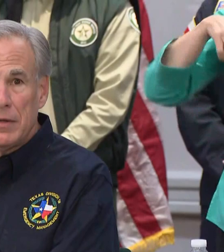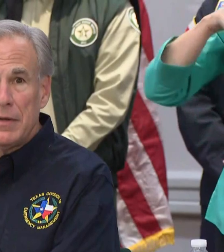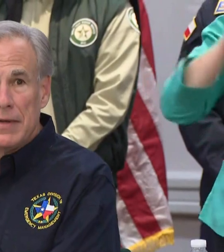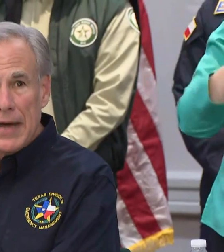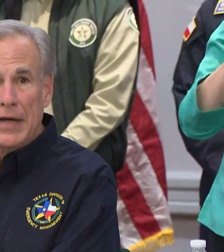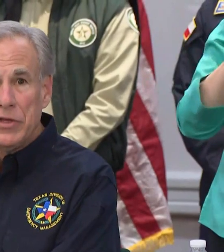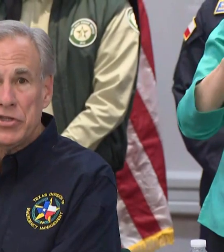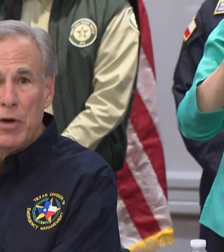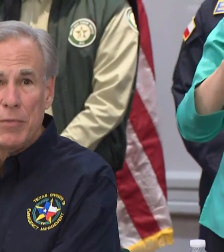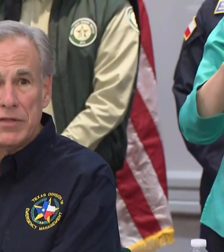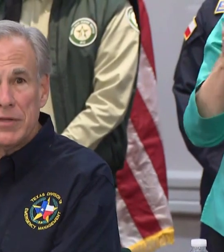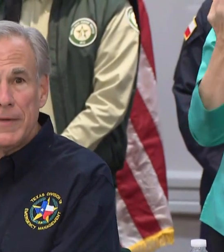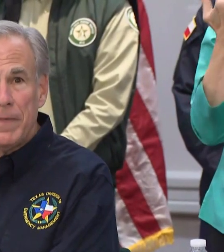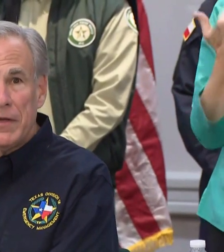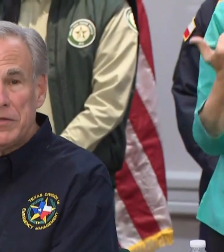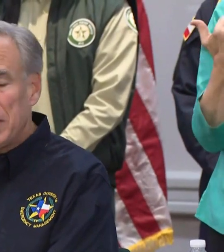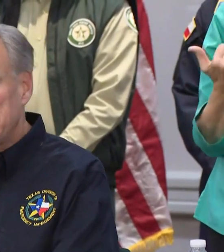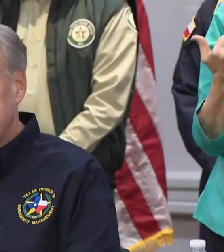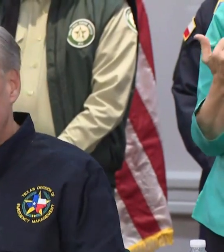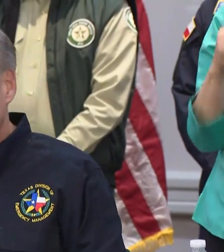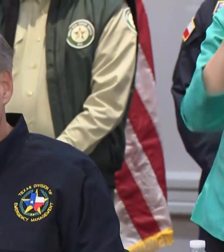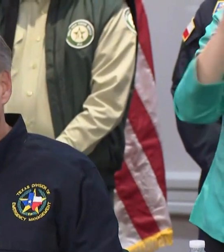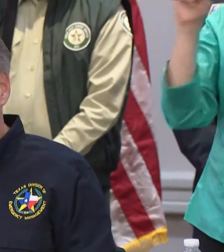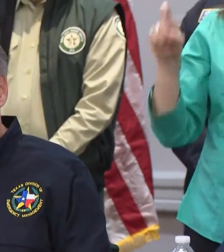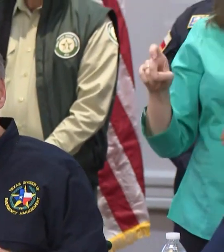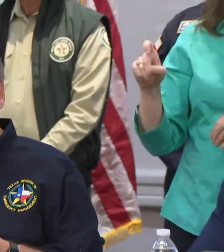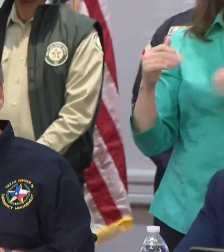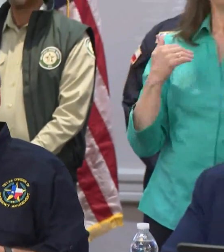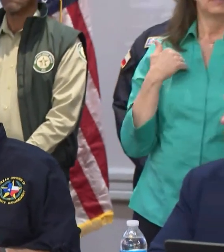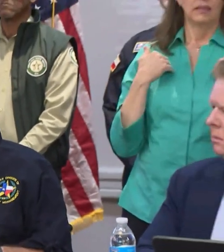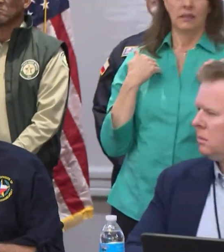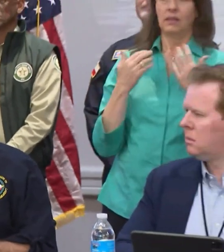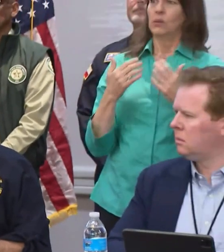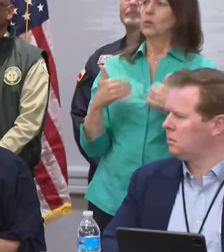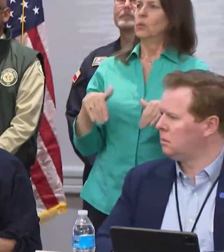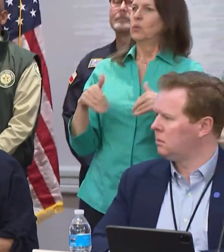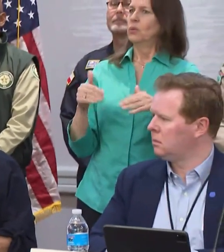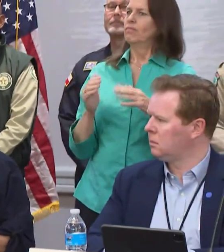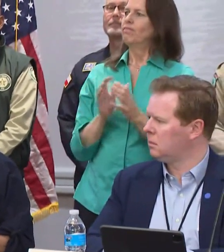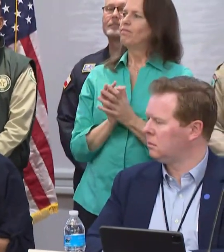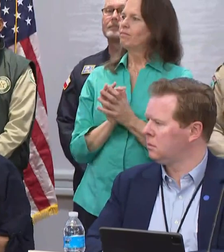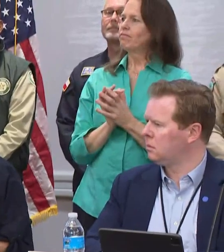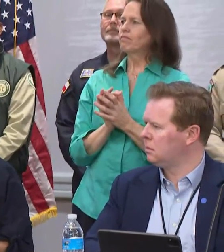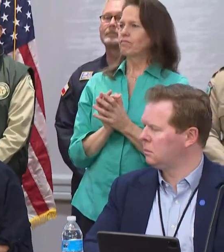At this moment Texas has an excess of